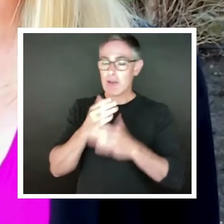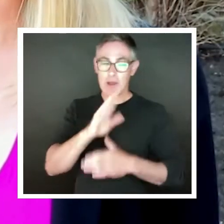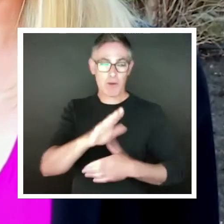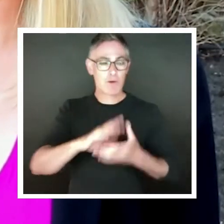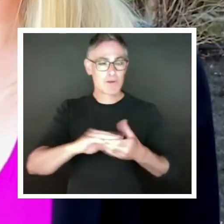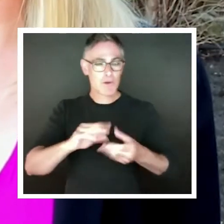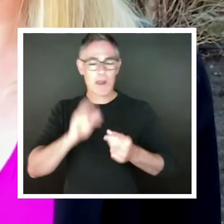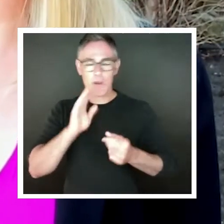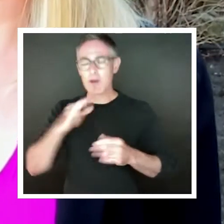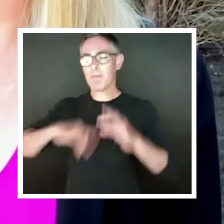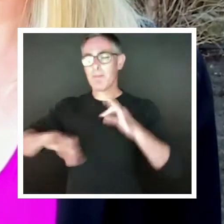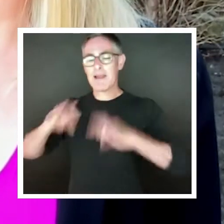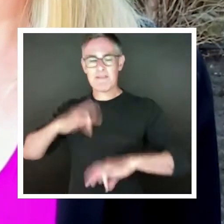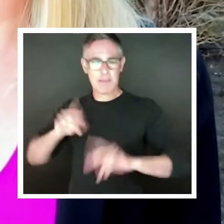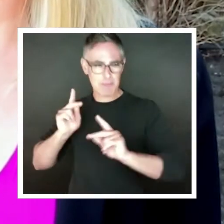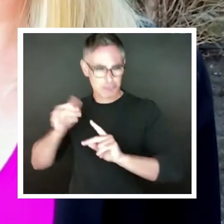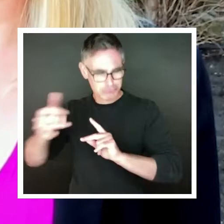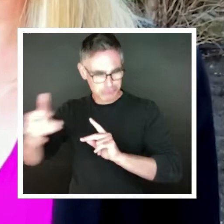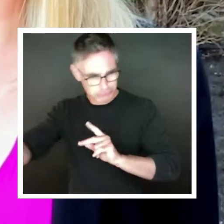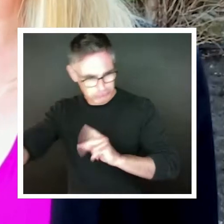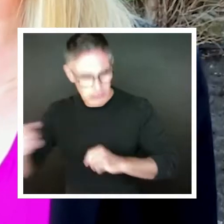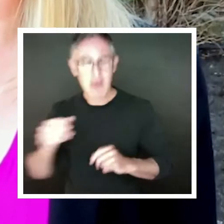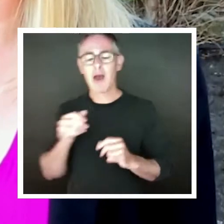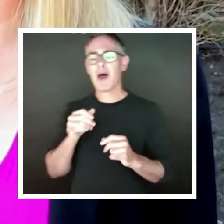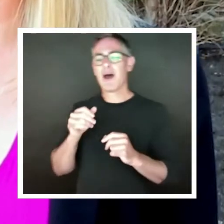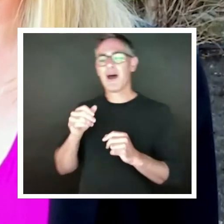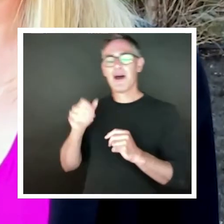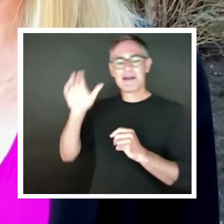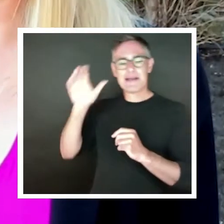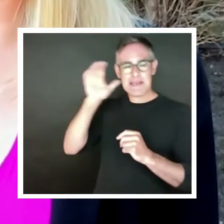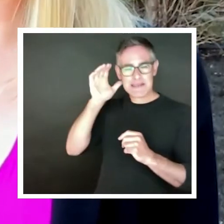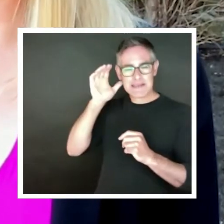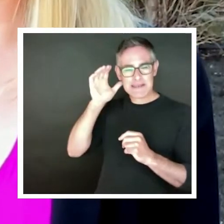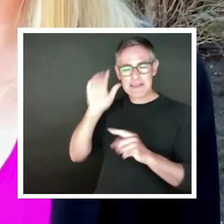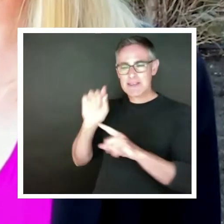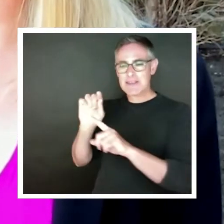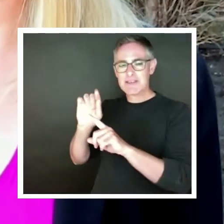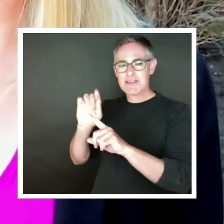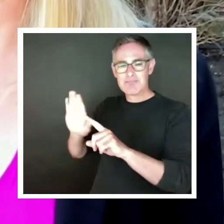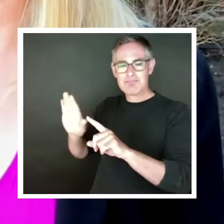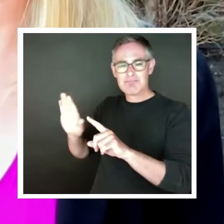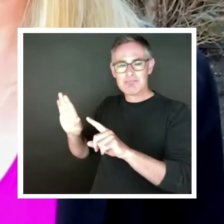Spark curiosity by listening to their aspirations and asking open-ended questions.